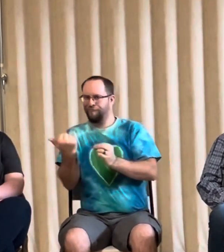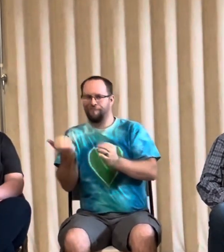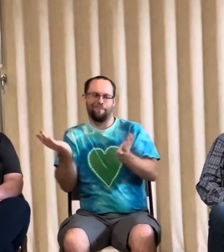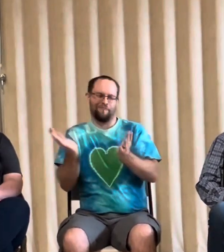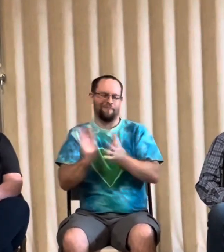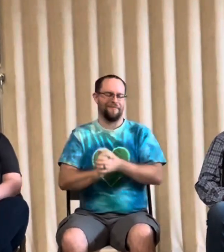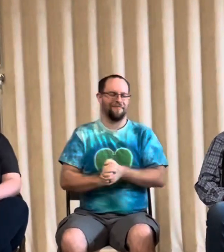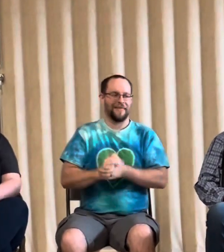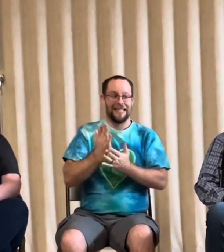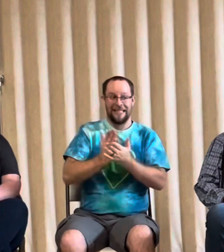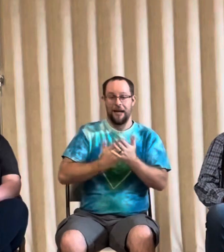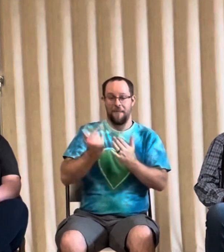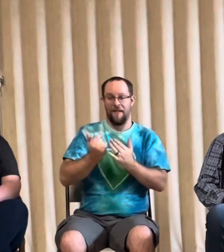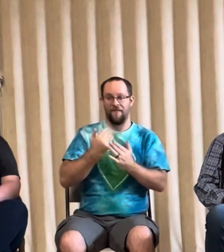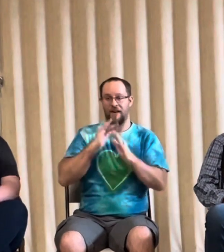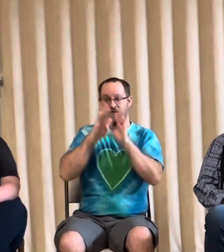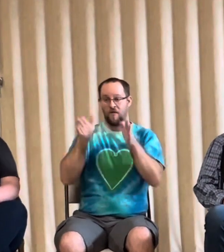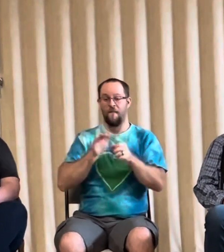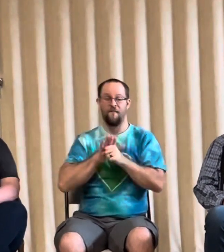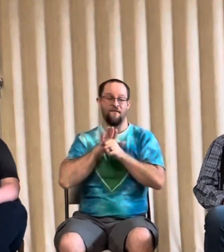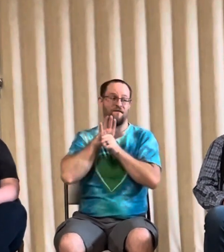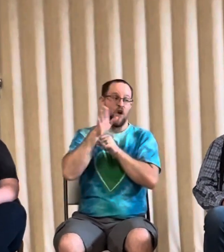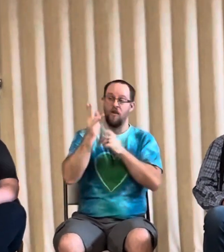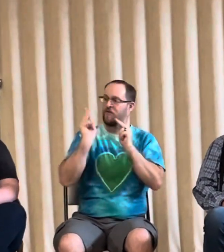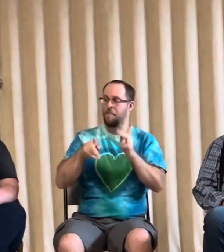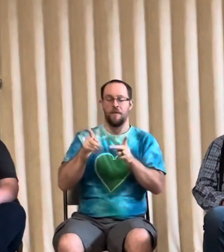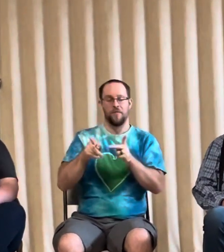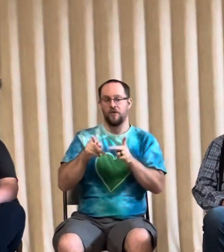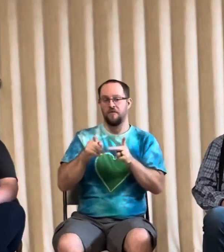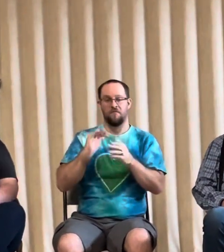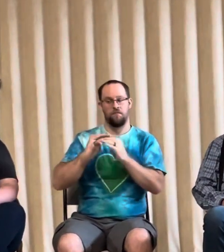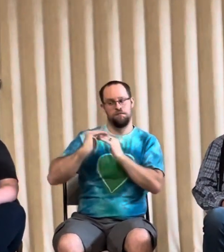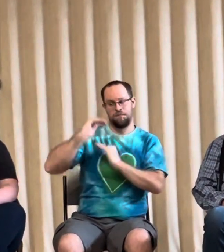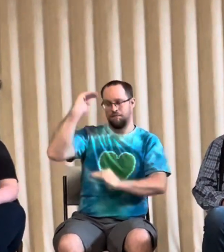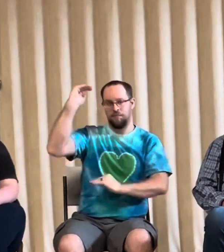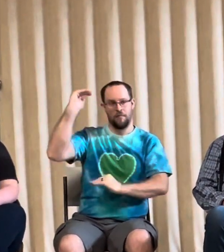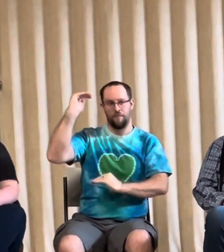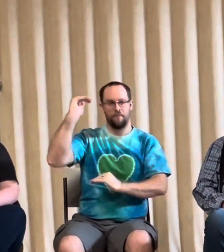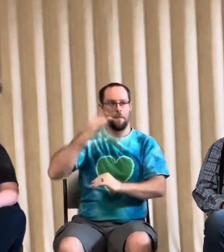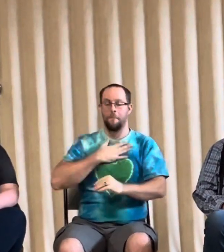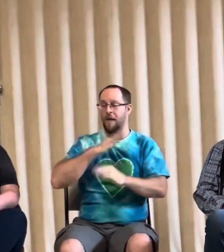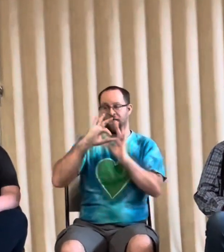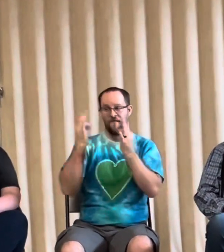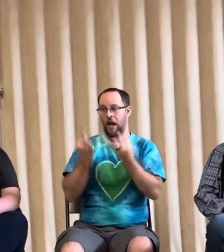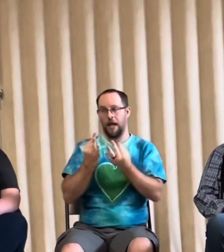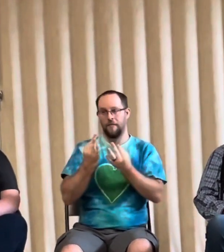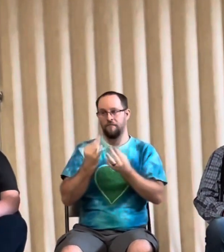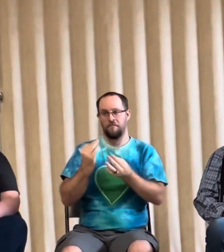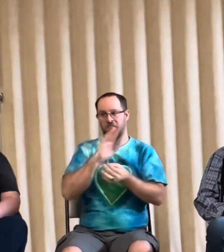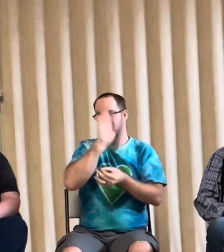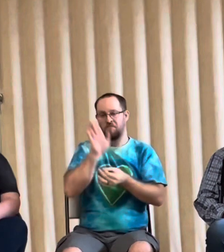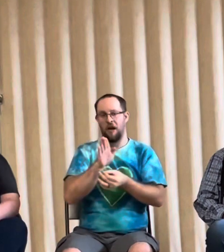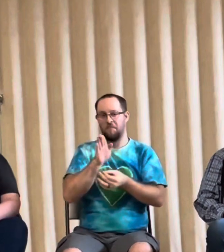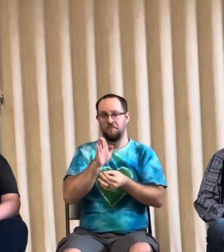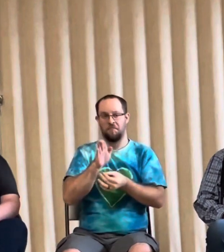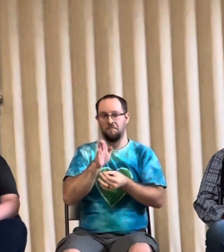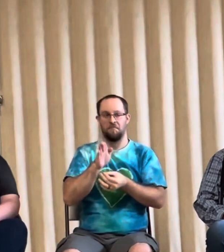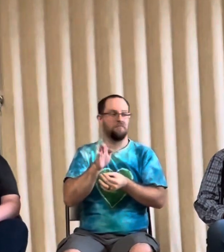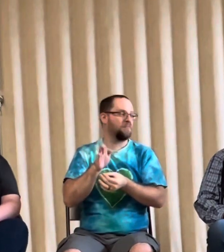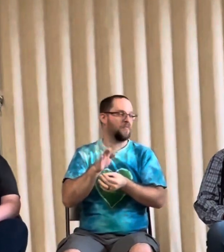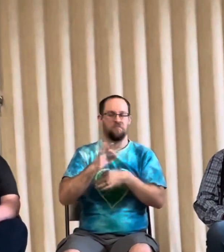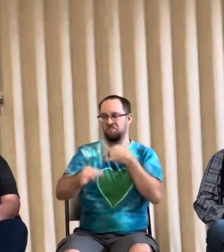Some houses are filled with people to the top, My family, I would never swap.